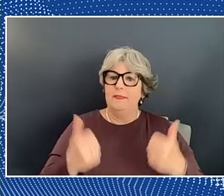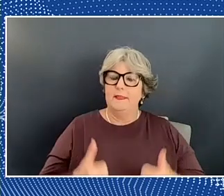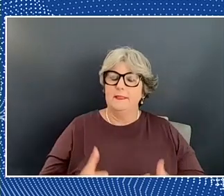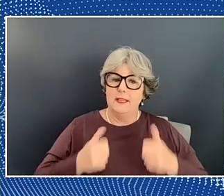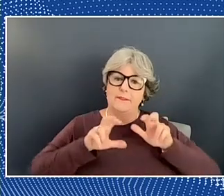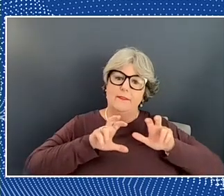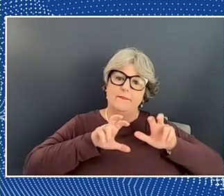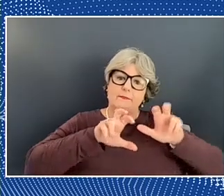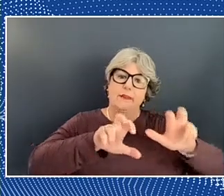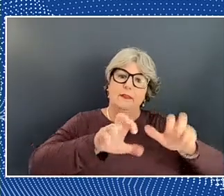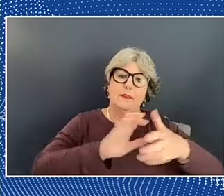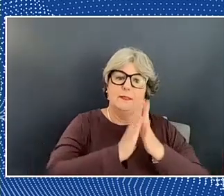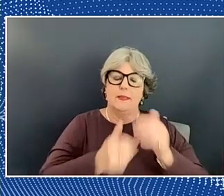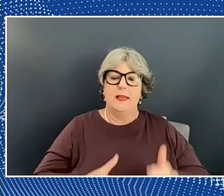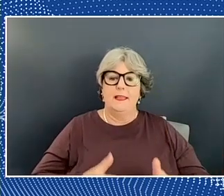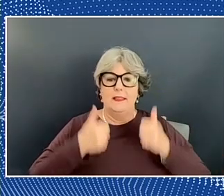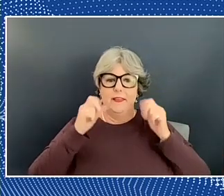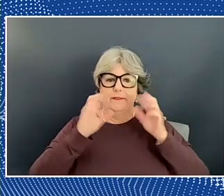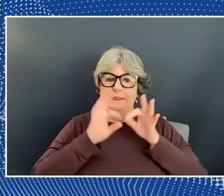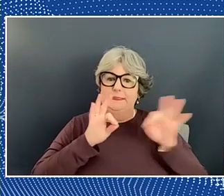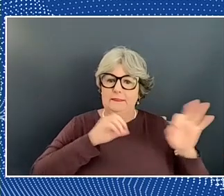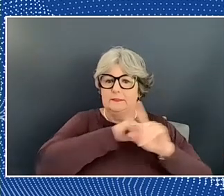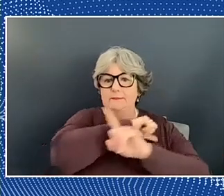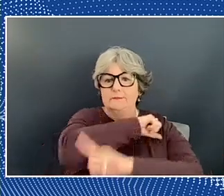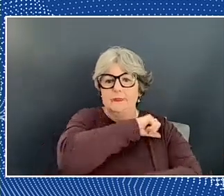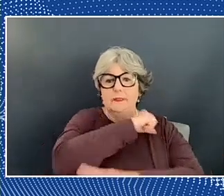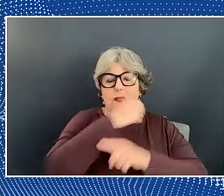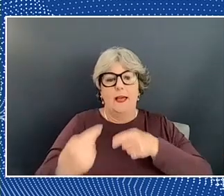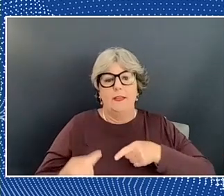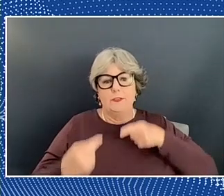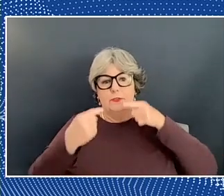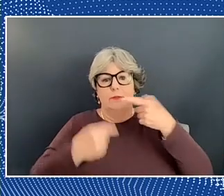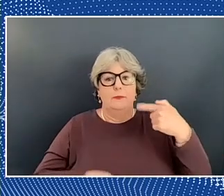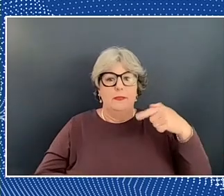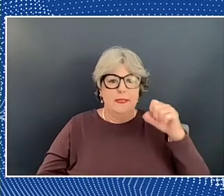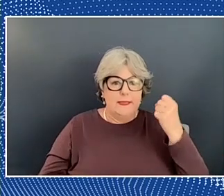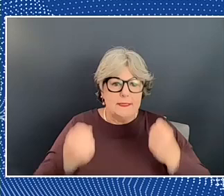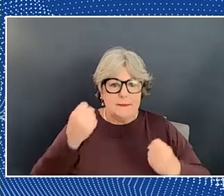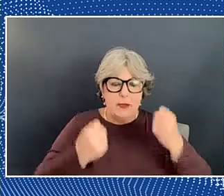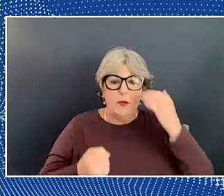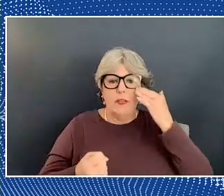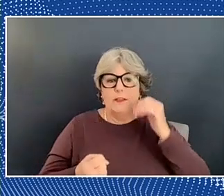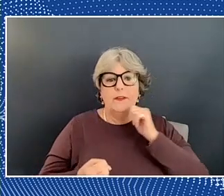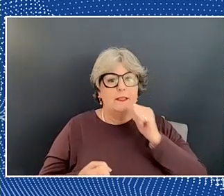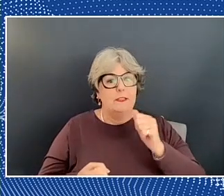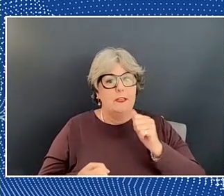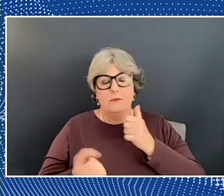sentence. This comes as I struggle to even put gas in my car, knowing if I do not make it through the end of the week from